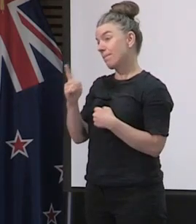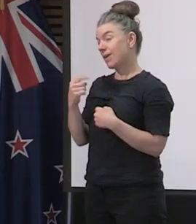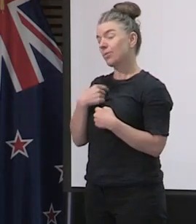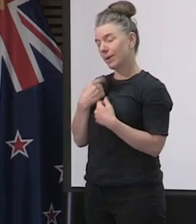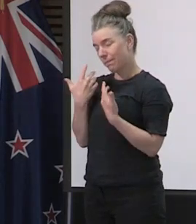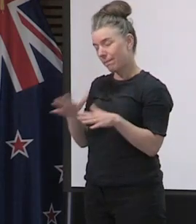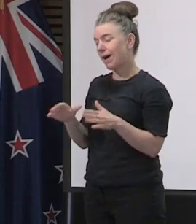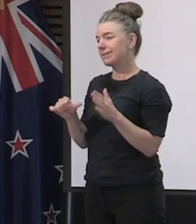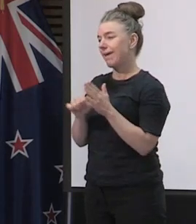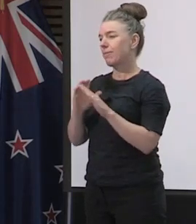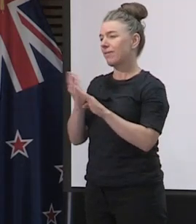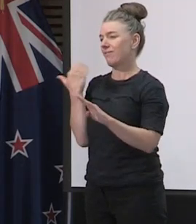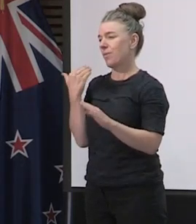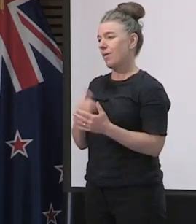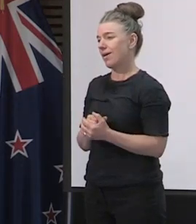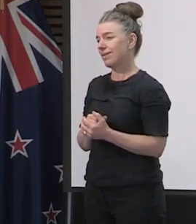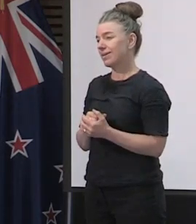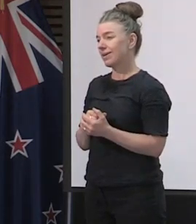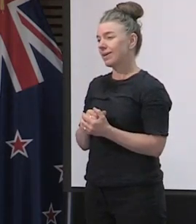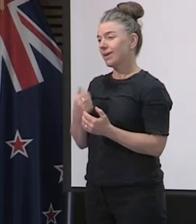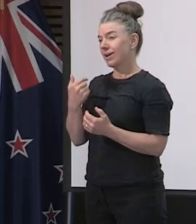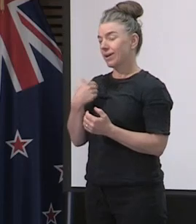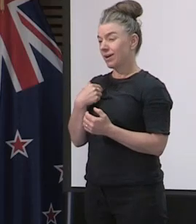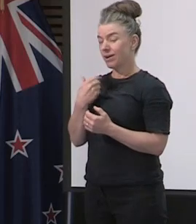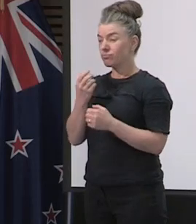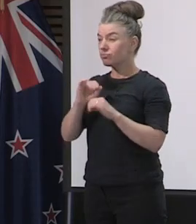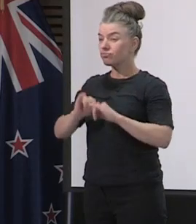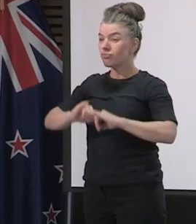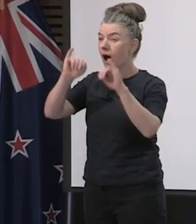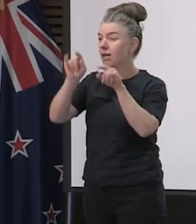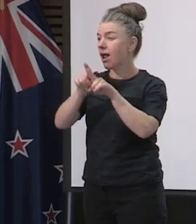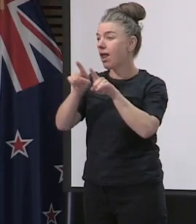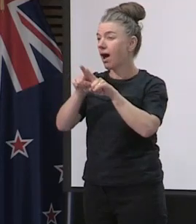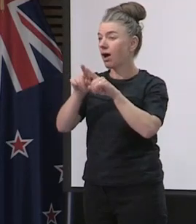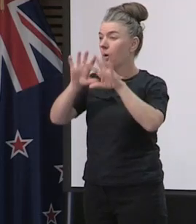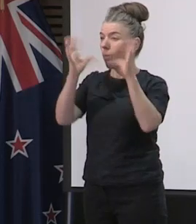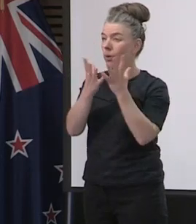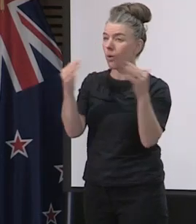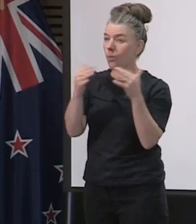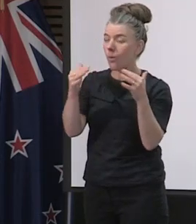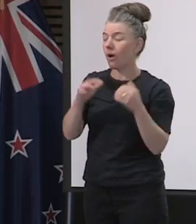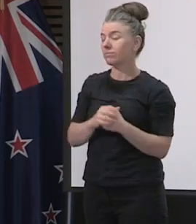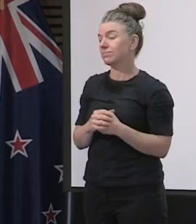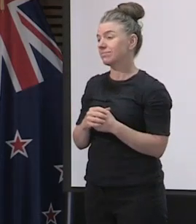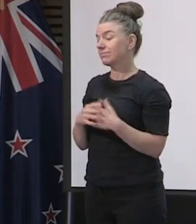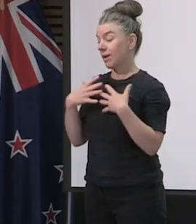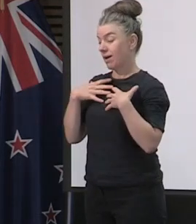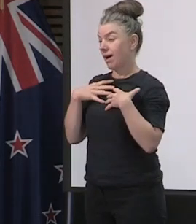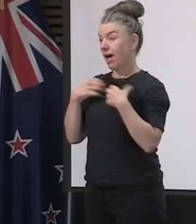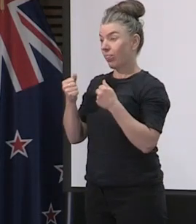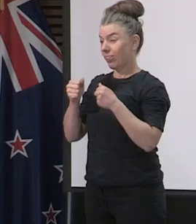times to come. But we have experienced tough times before. And when confronted